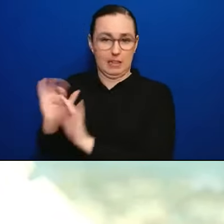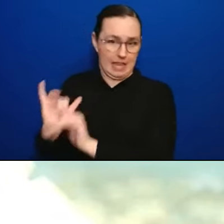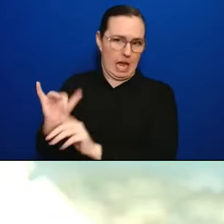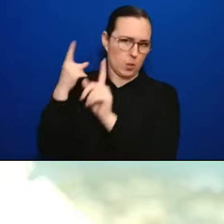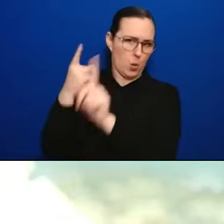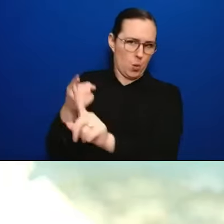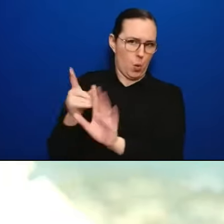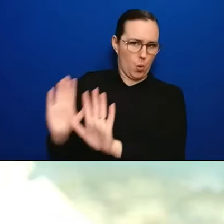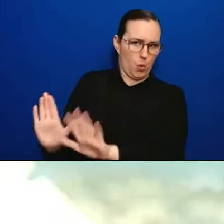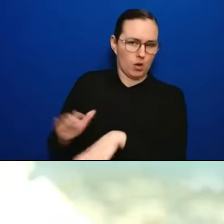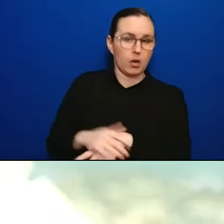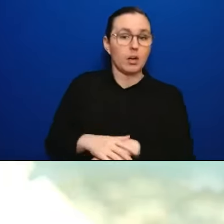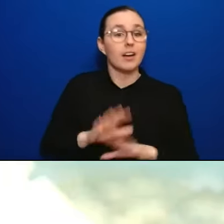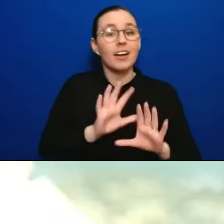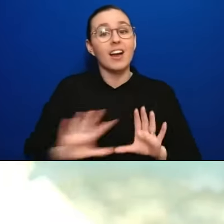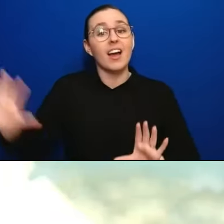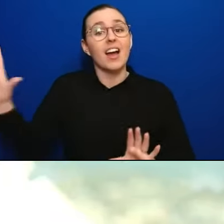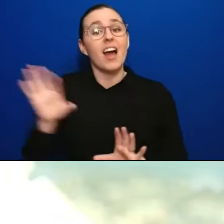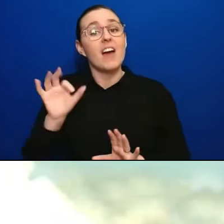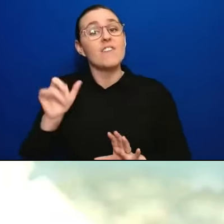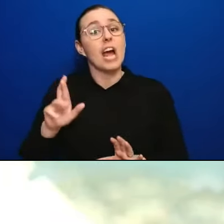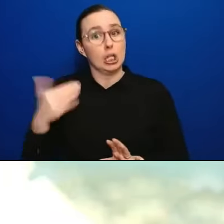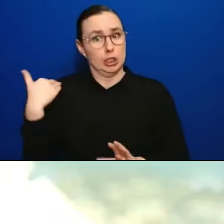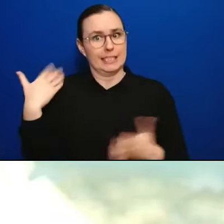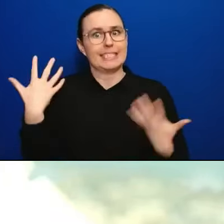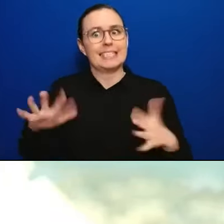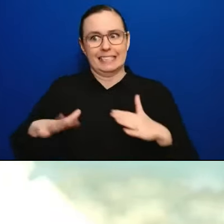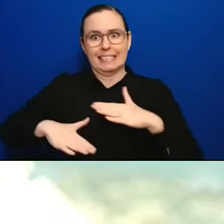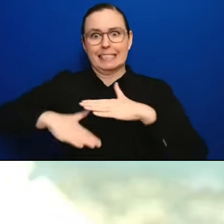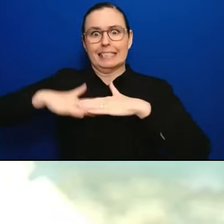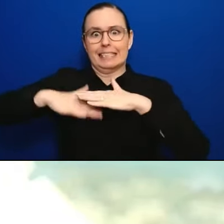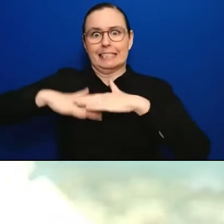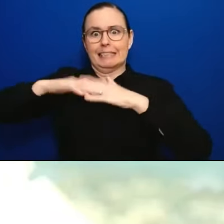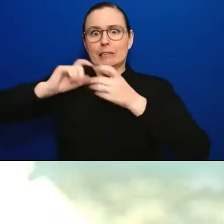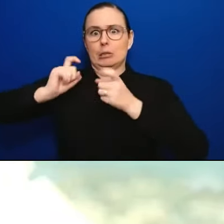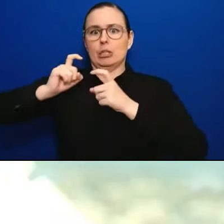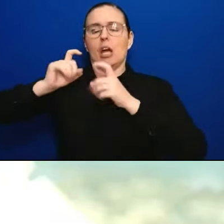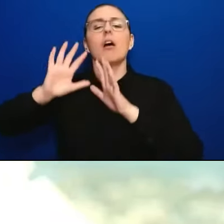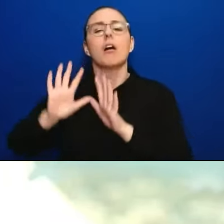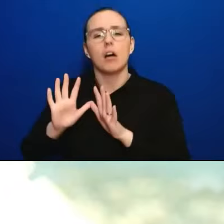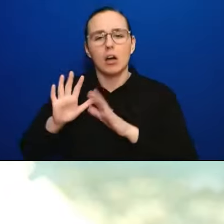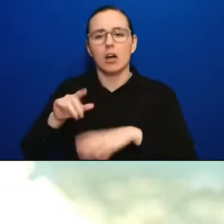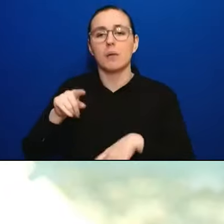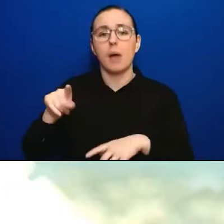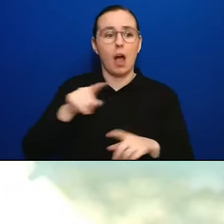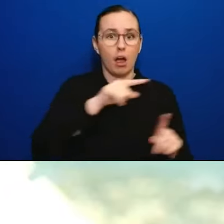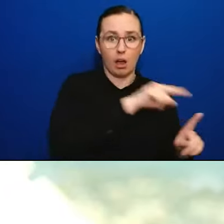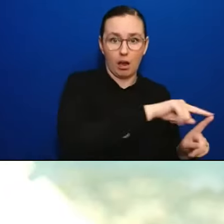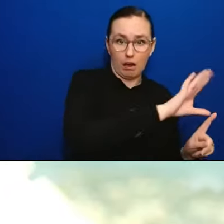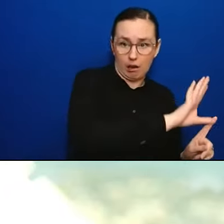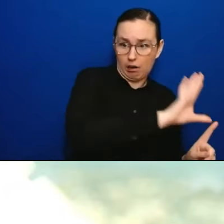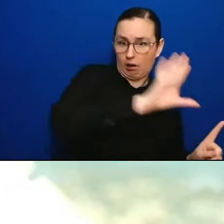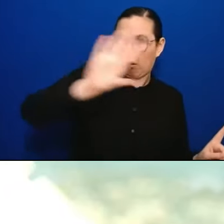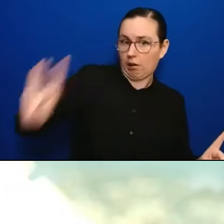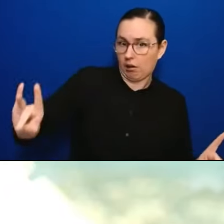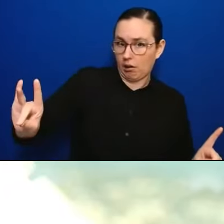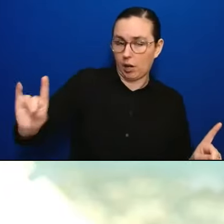So cohorting is not always possible. But it's certainly the direction and Fraser health was making some adjustments to tmako